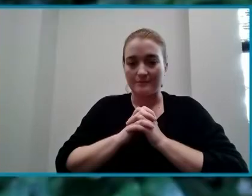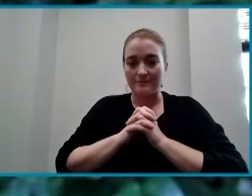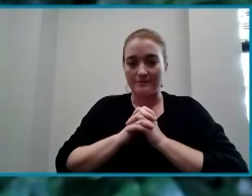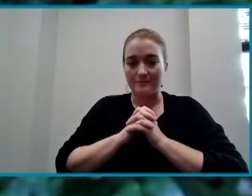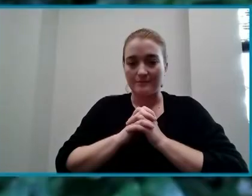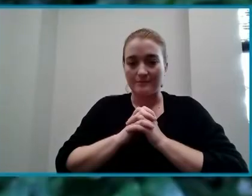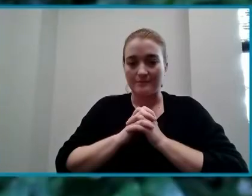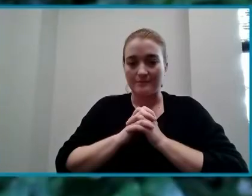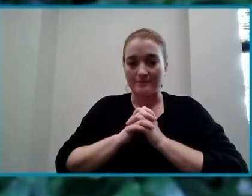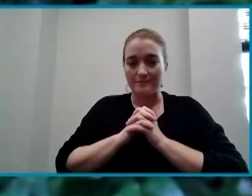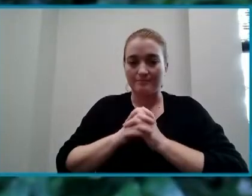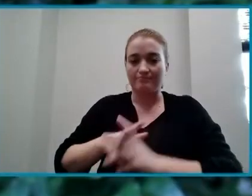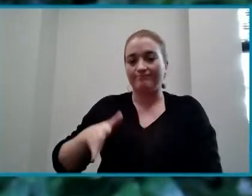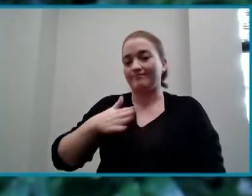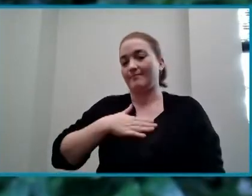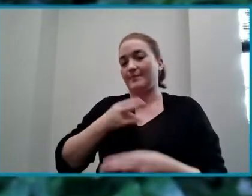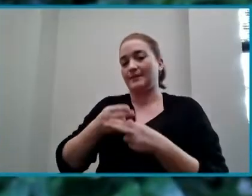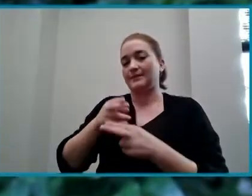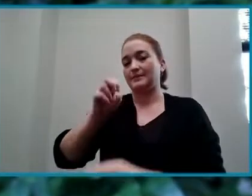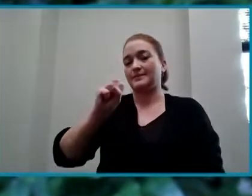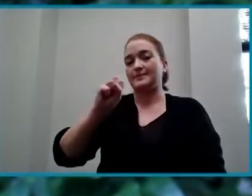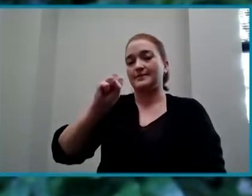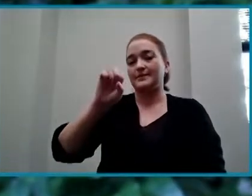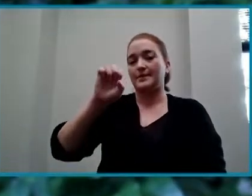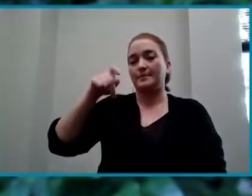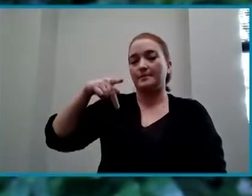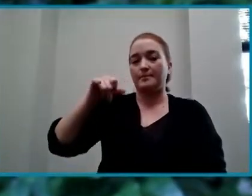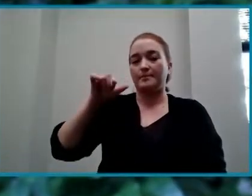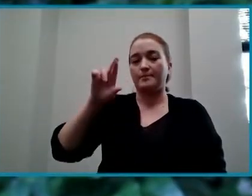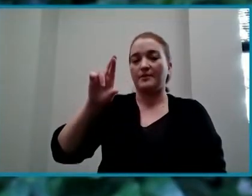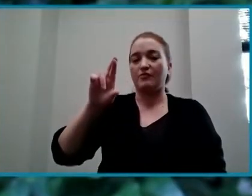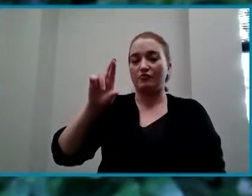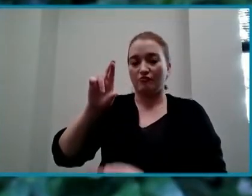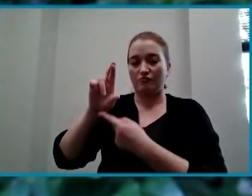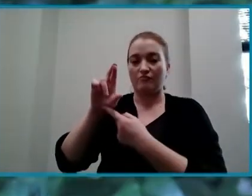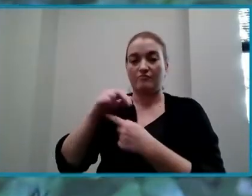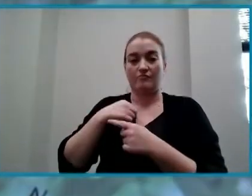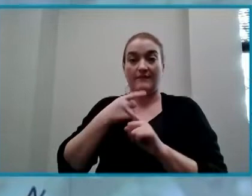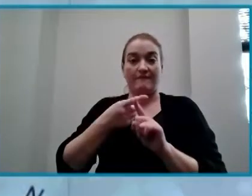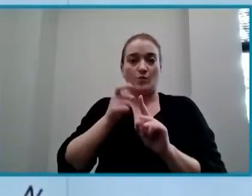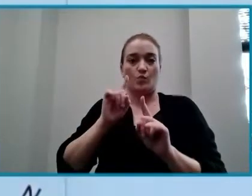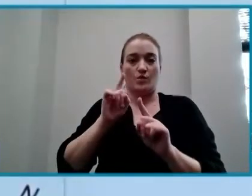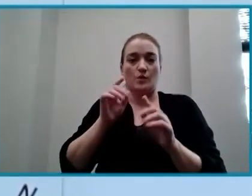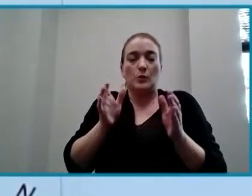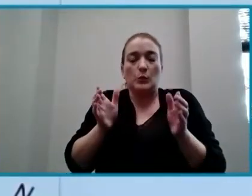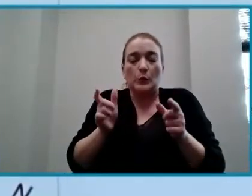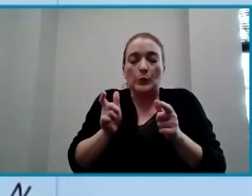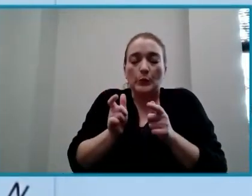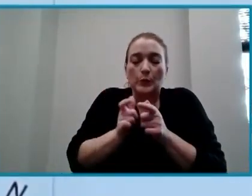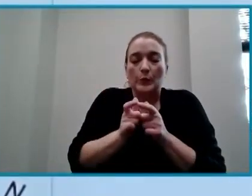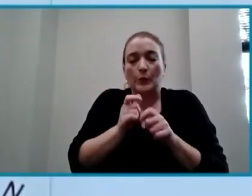My name is Sepir Yakana. I'm from a small island in the middle of Western Pacific Ocean called